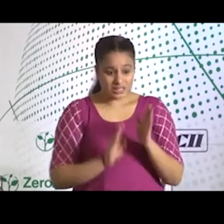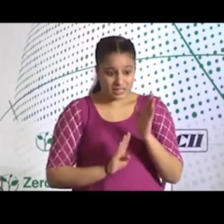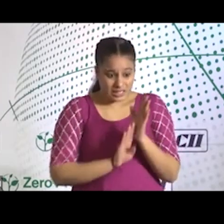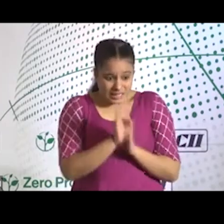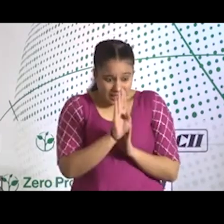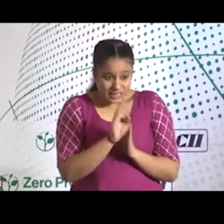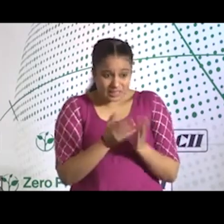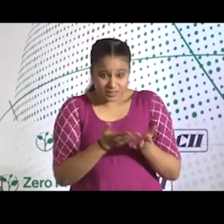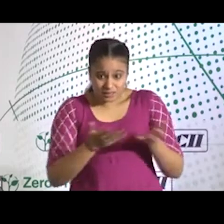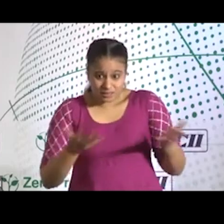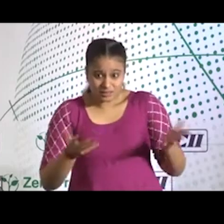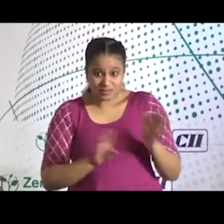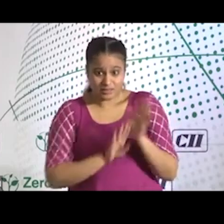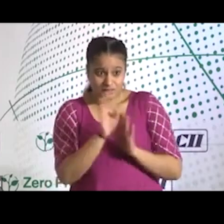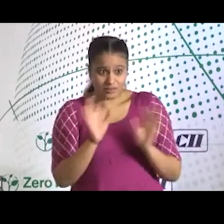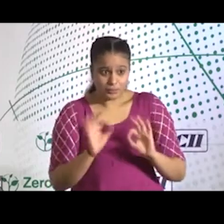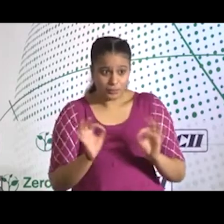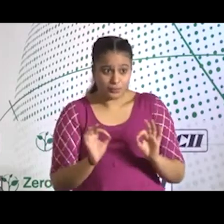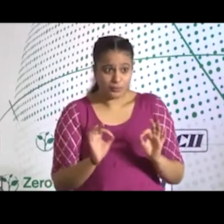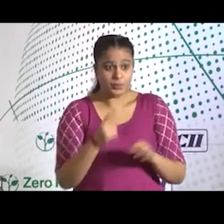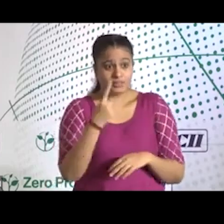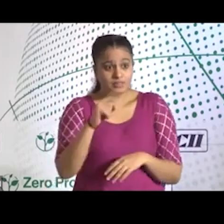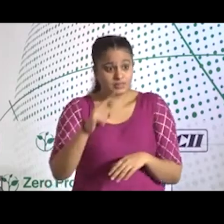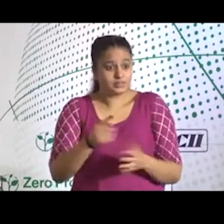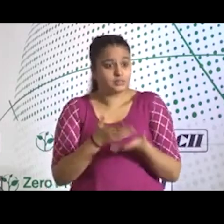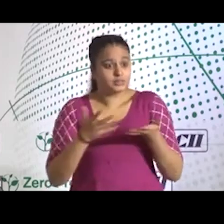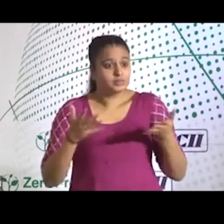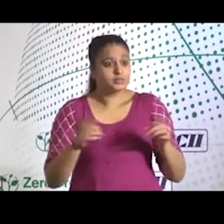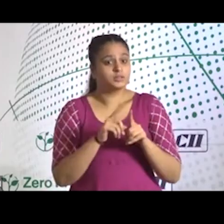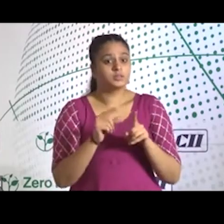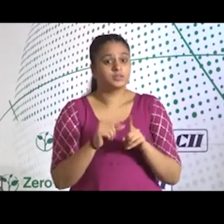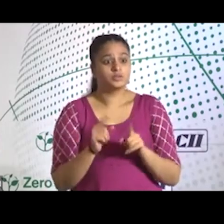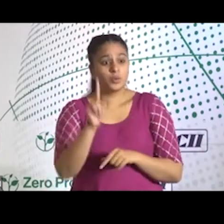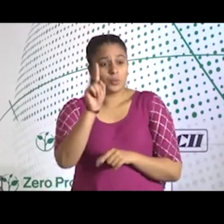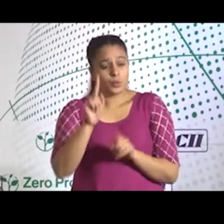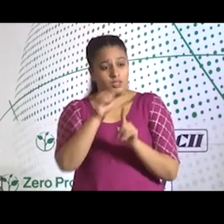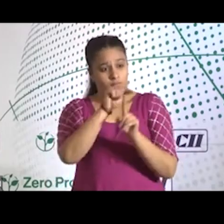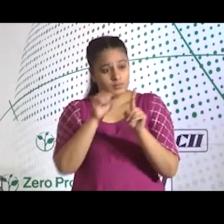It is just that you want to do the right things so that even if there is one person with a disability,